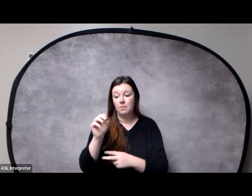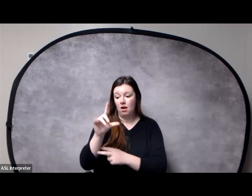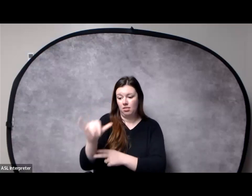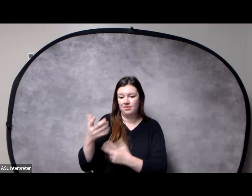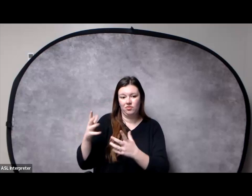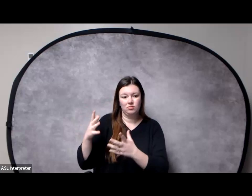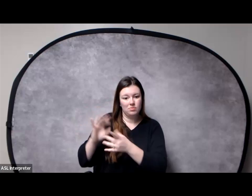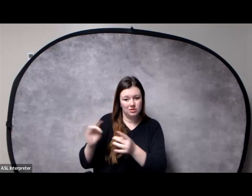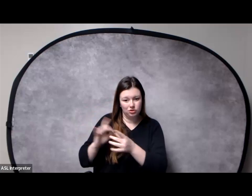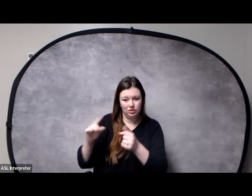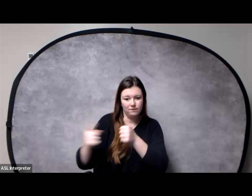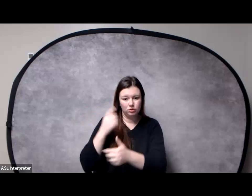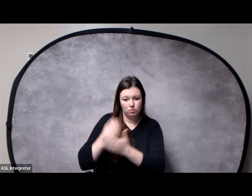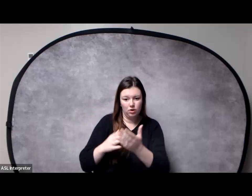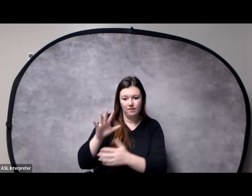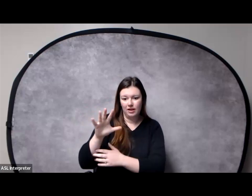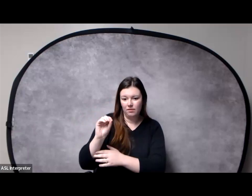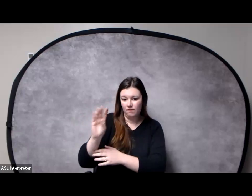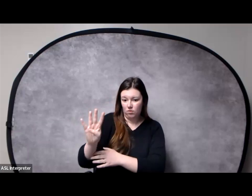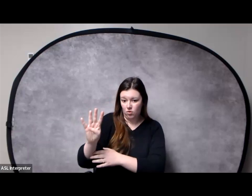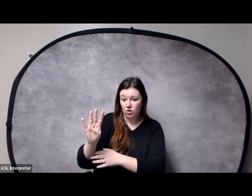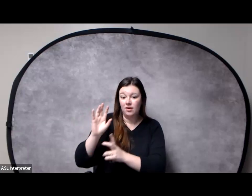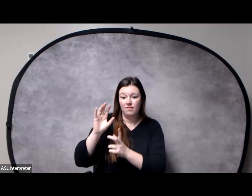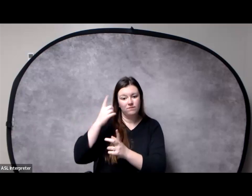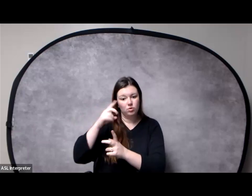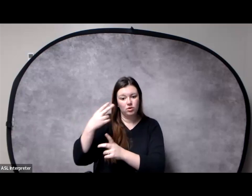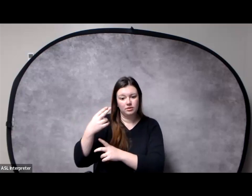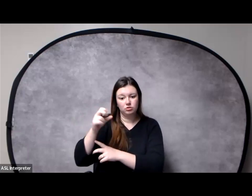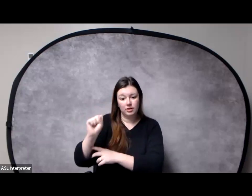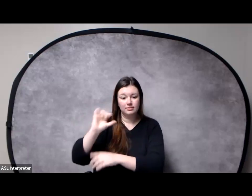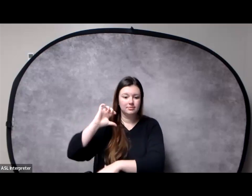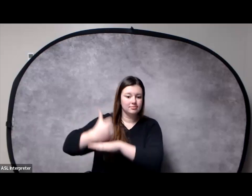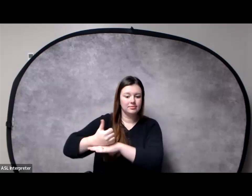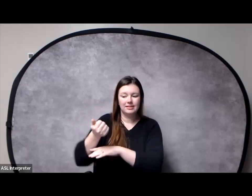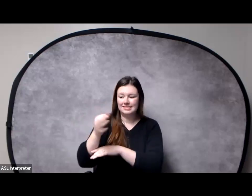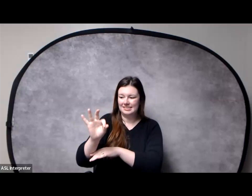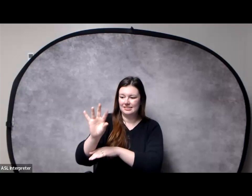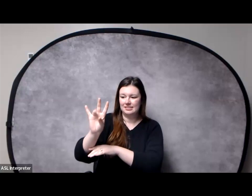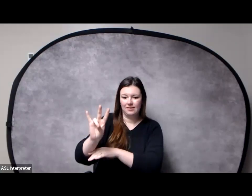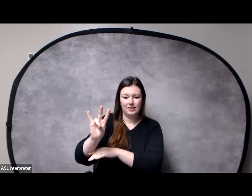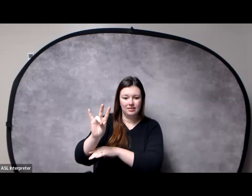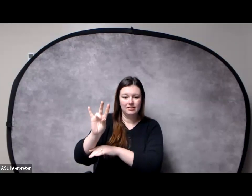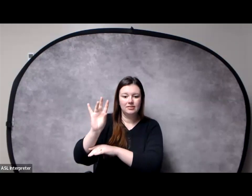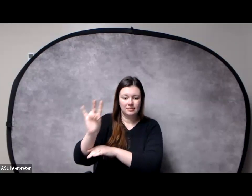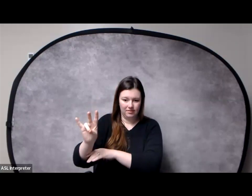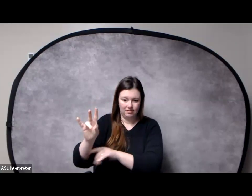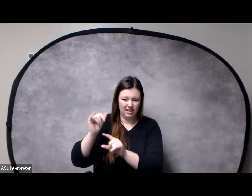for HHS was implemented in 1977. That was kind of long before any of this technology